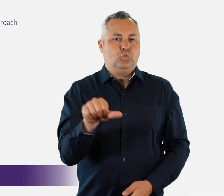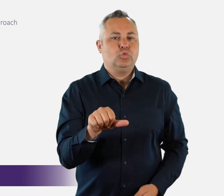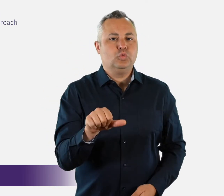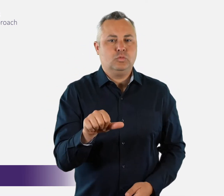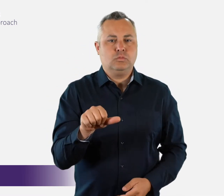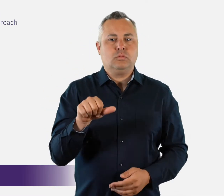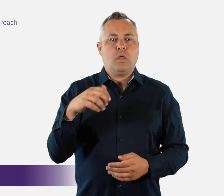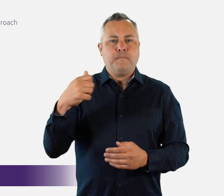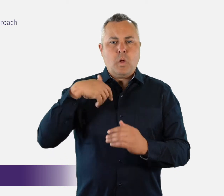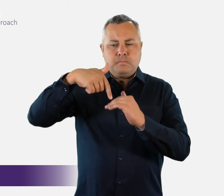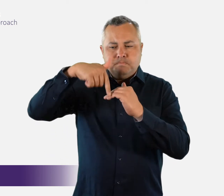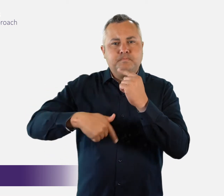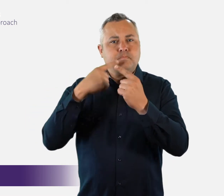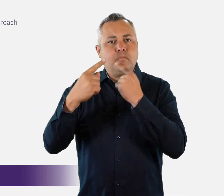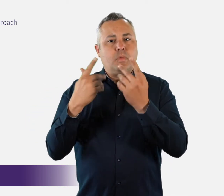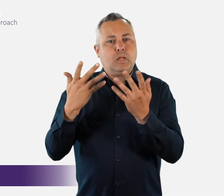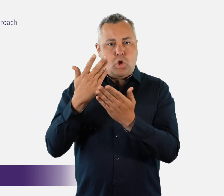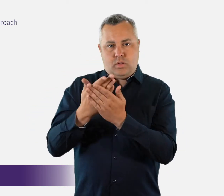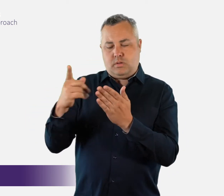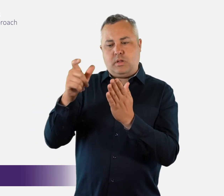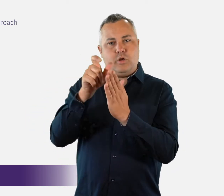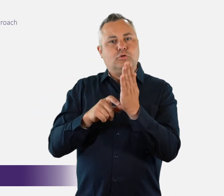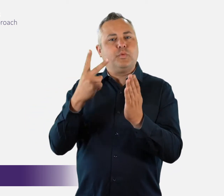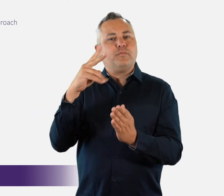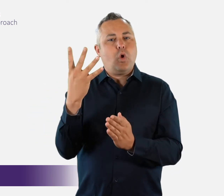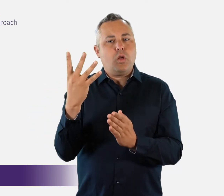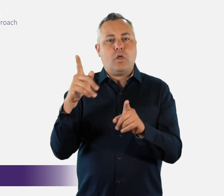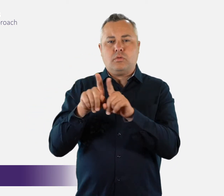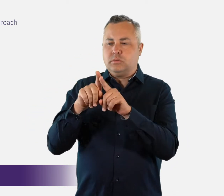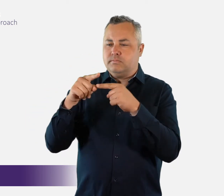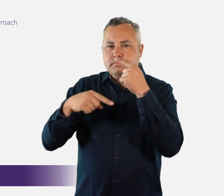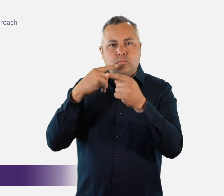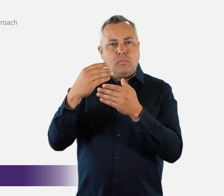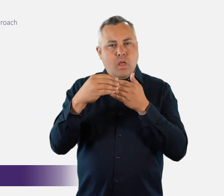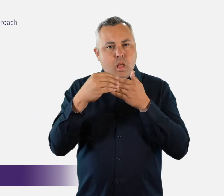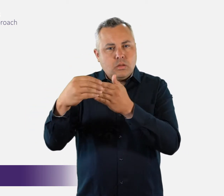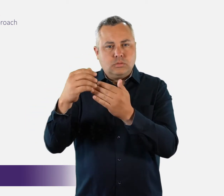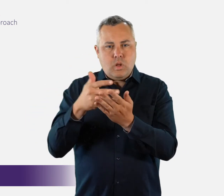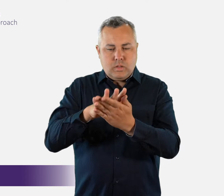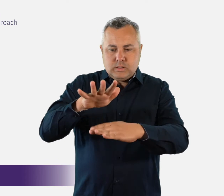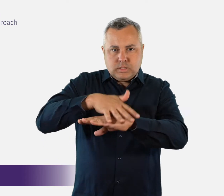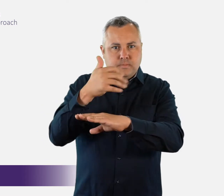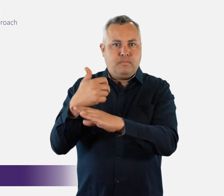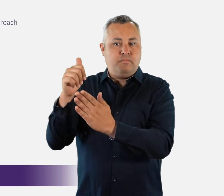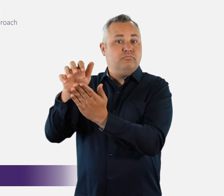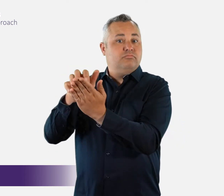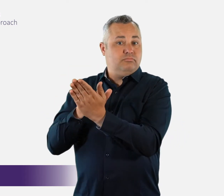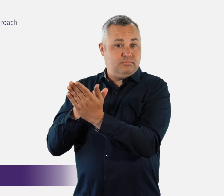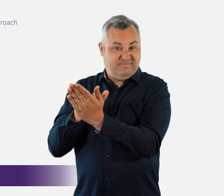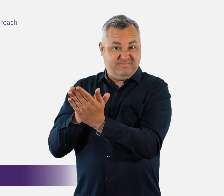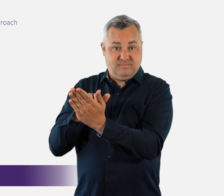which sets out the CRPD Committee’s interpretation of Article 24 and provides guidance on its implementation.